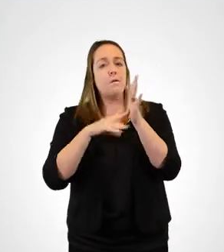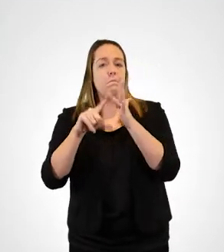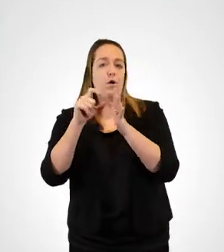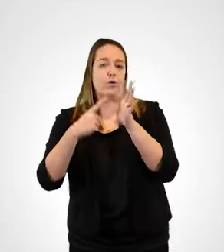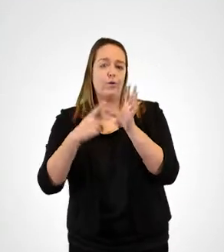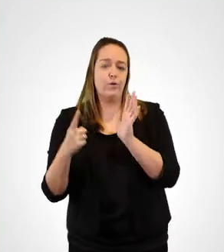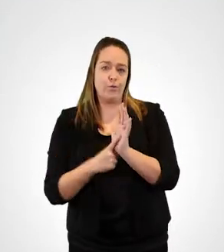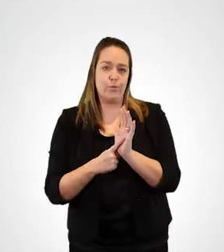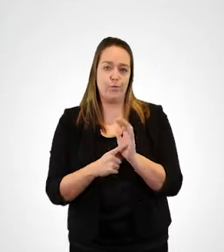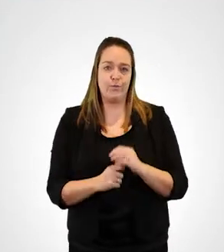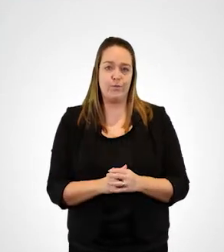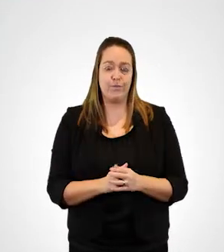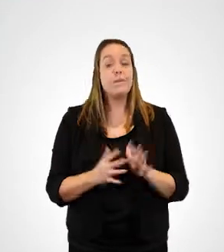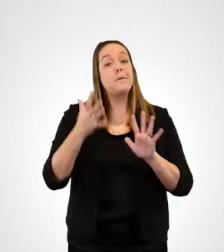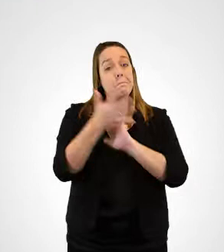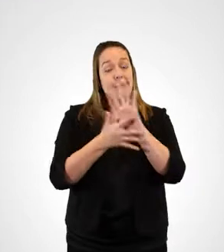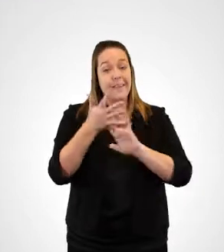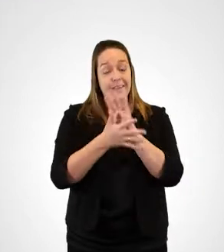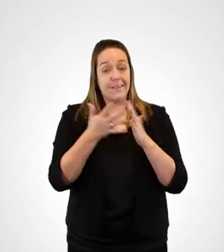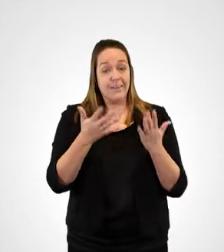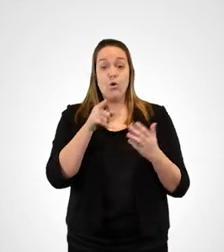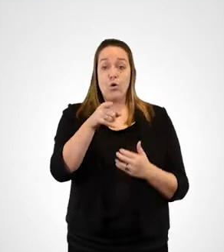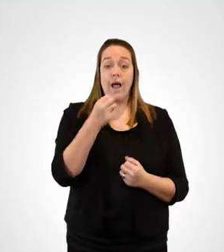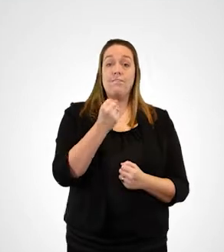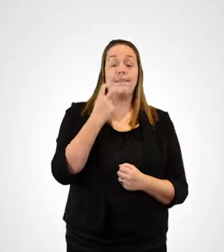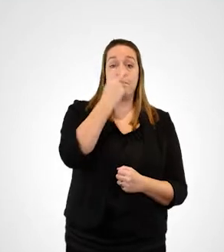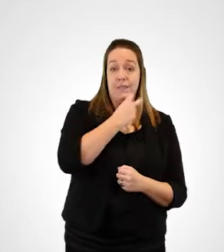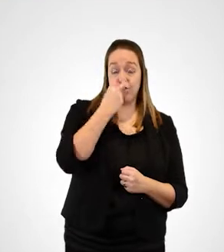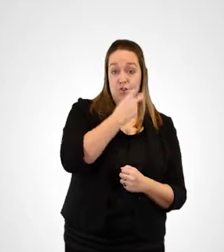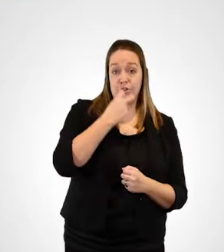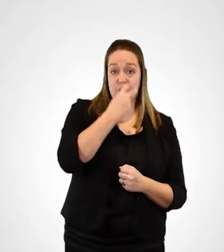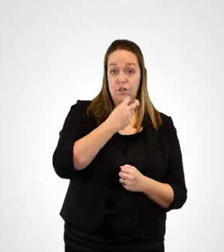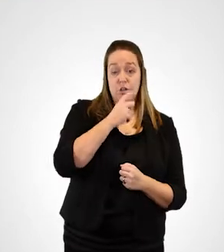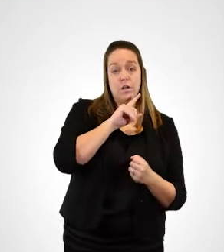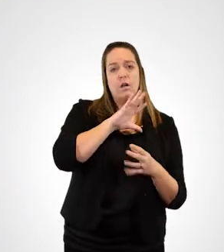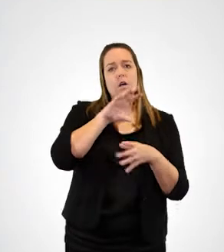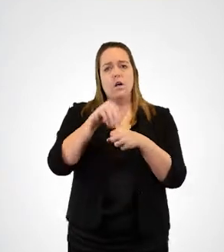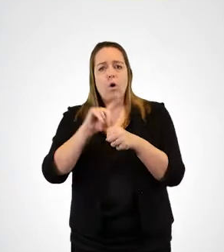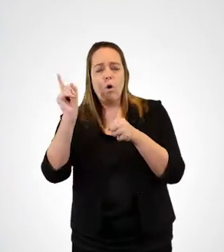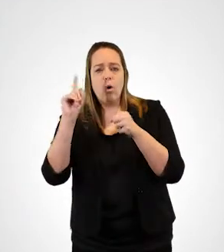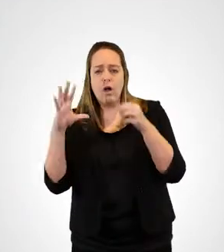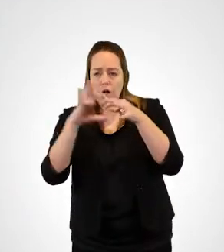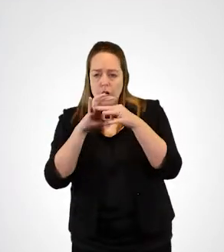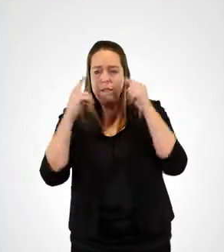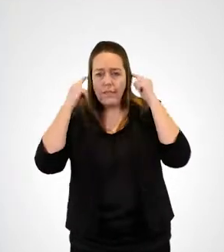So that if you actually attach speechreading to what you're getting through your ears to the context,